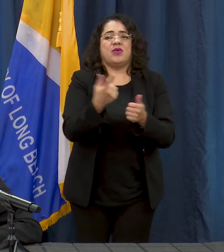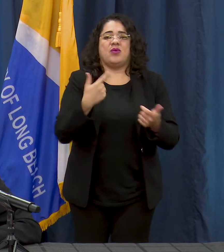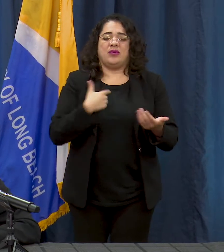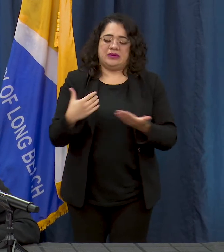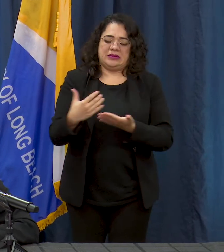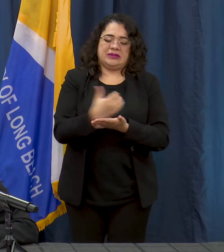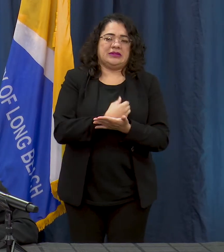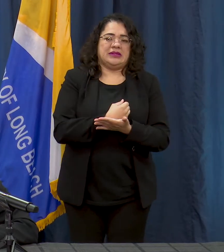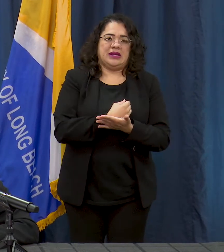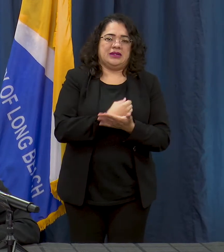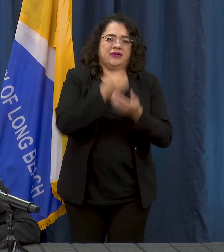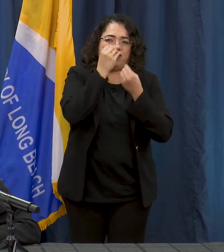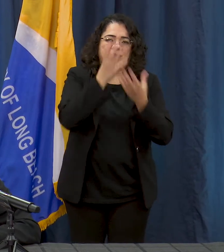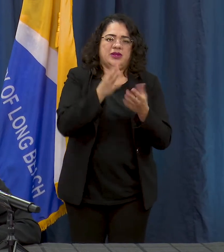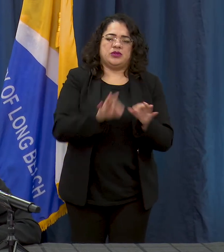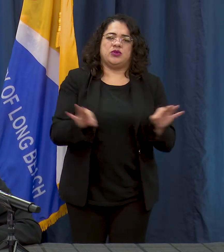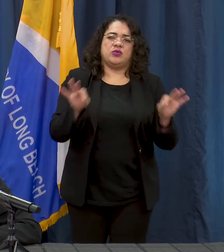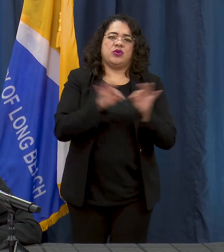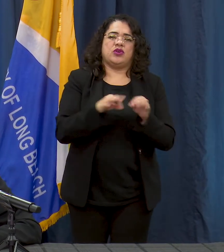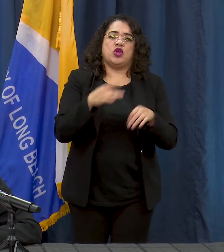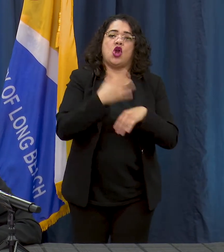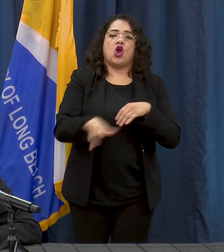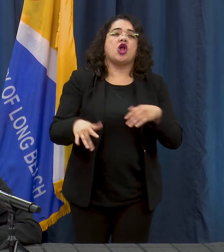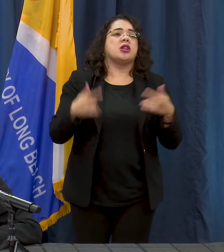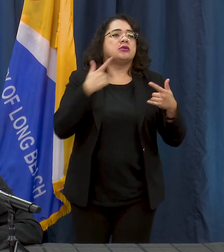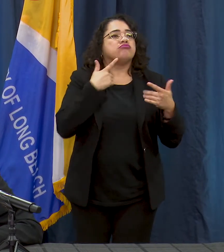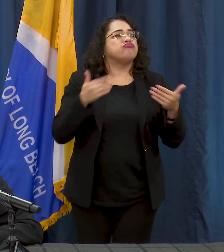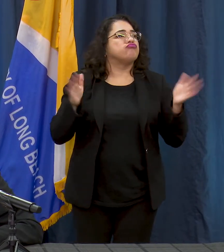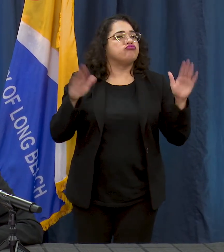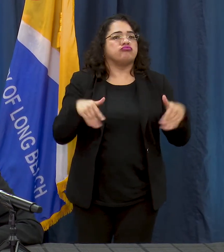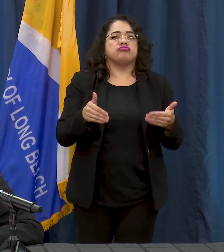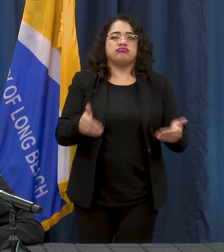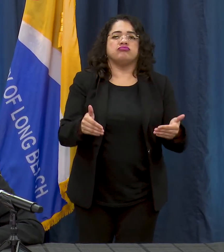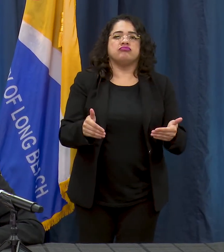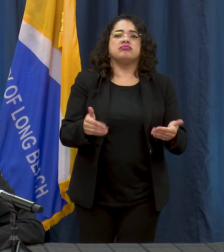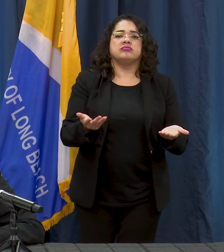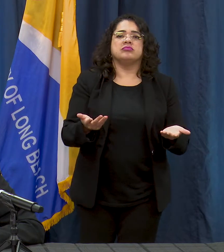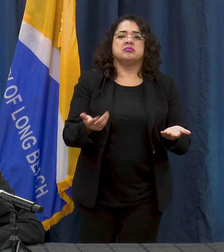we're doing. I think it's it's too early to be able to say that you know we've